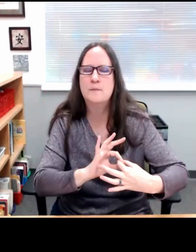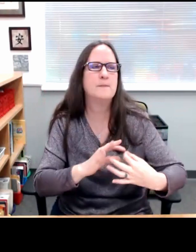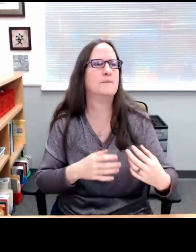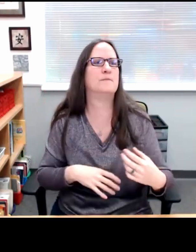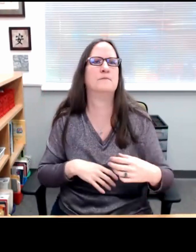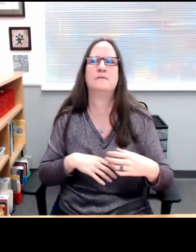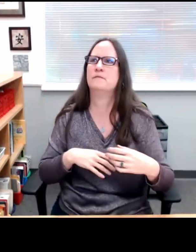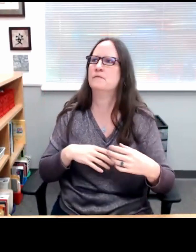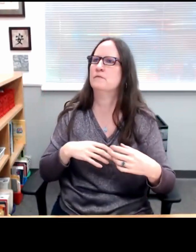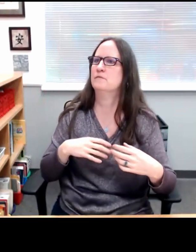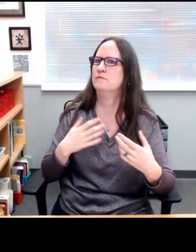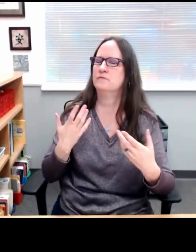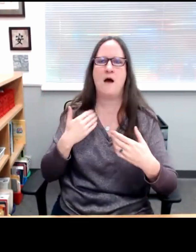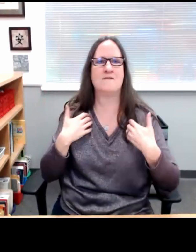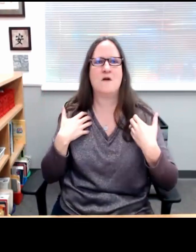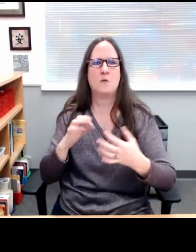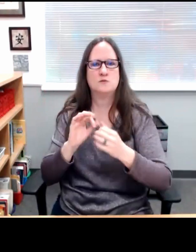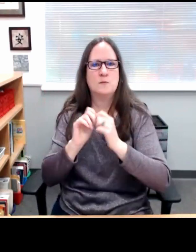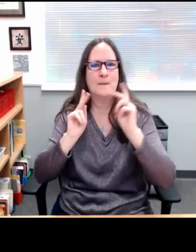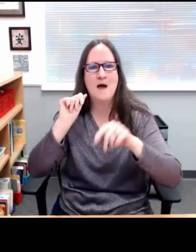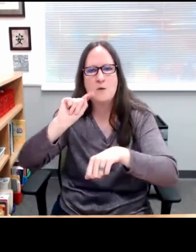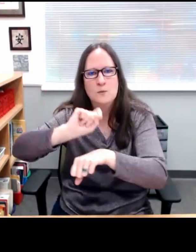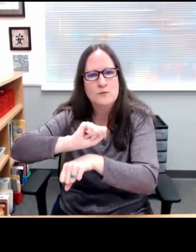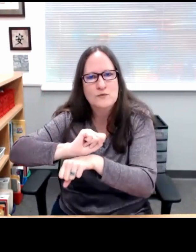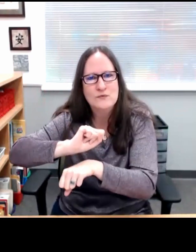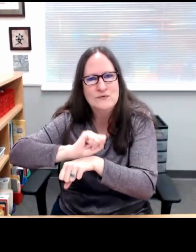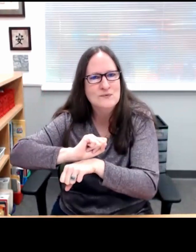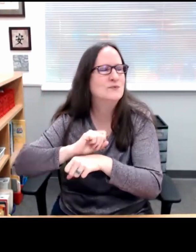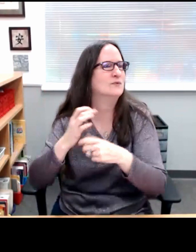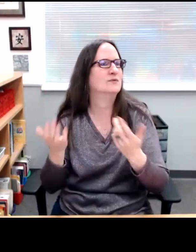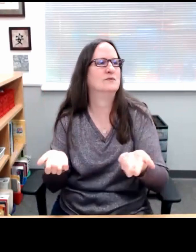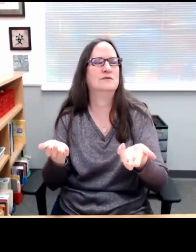They're able to find and nurture good relationships. They have healthier